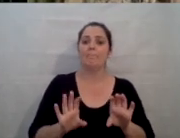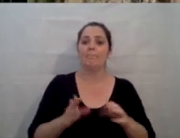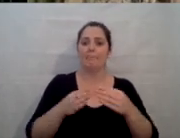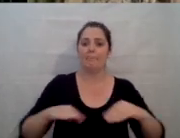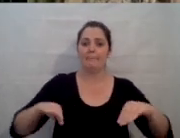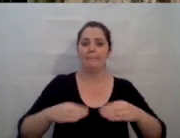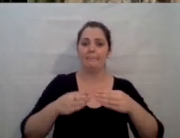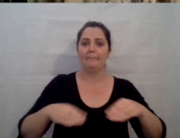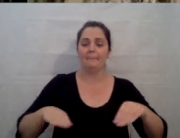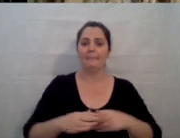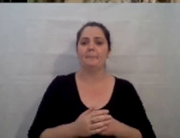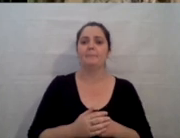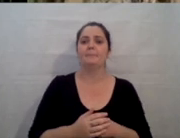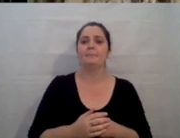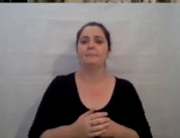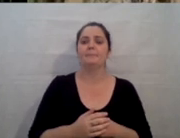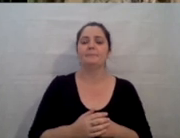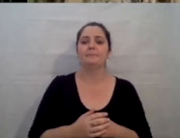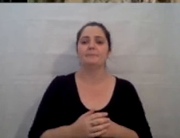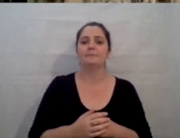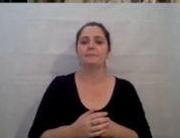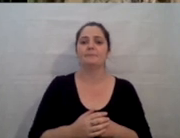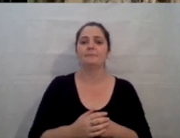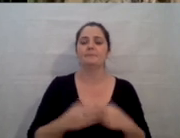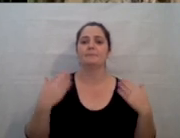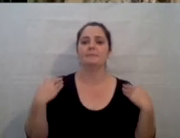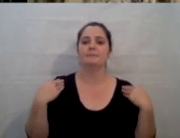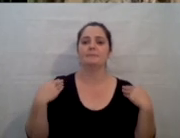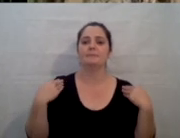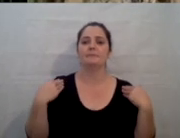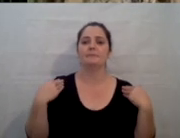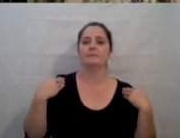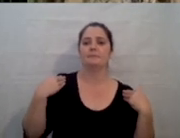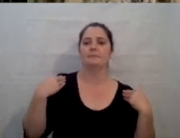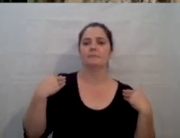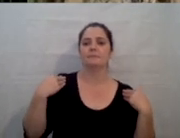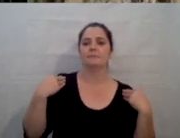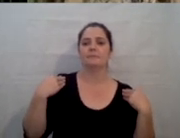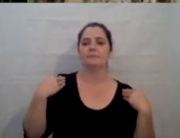in that area. Coming up, okay shoulders up to the neck